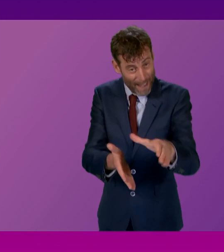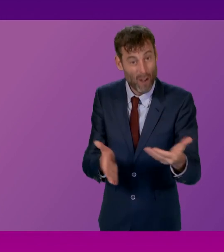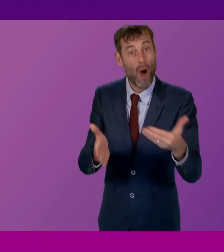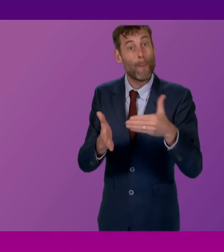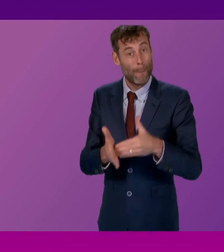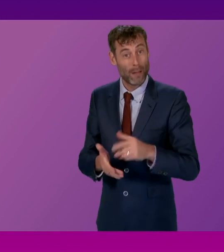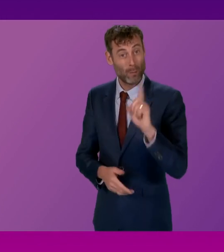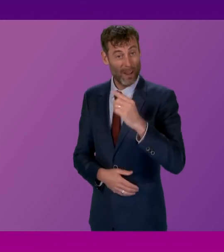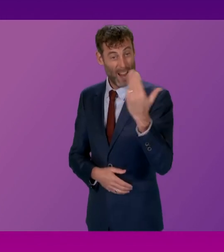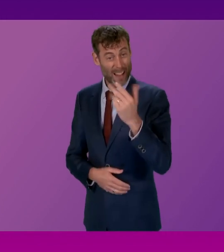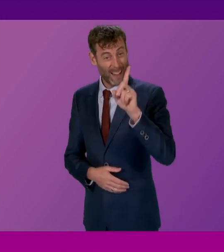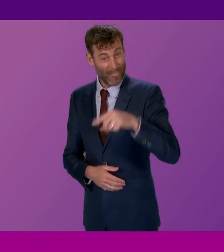that we have already submitted.